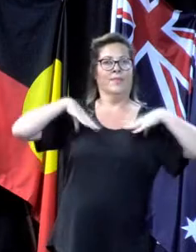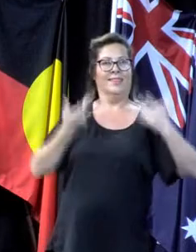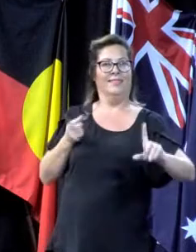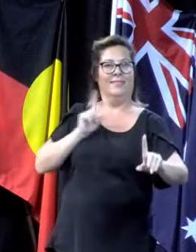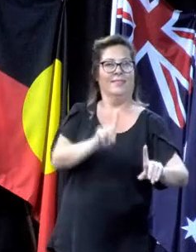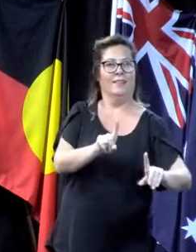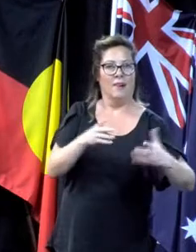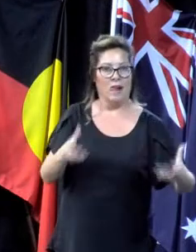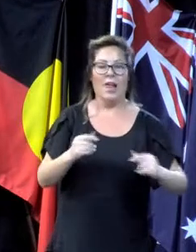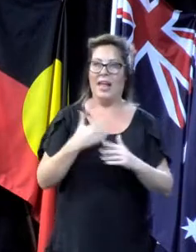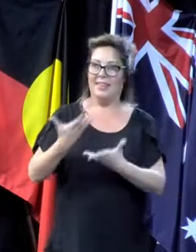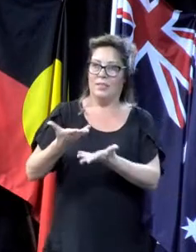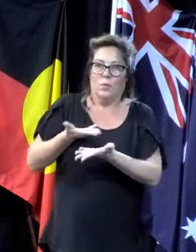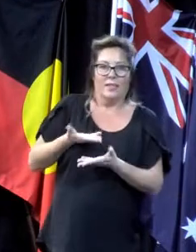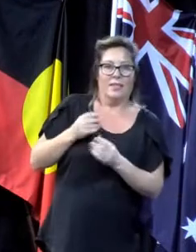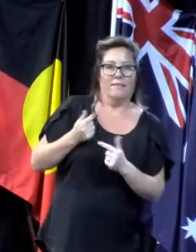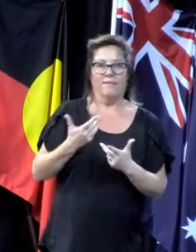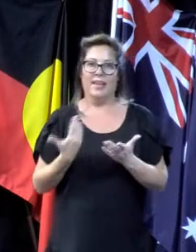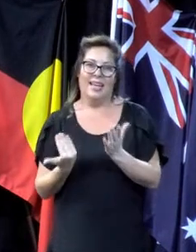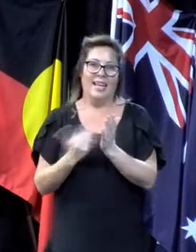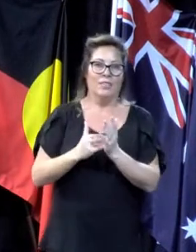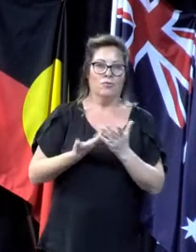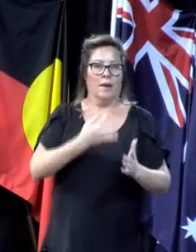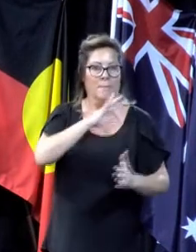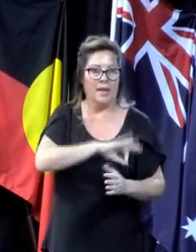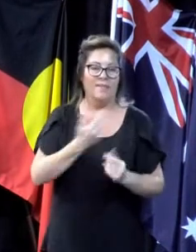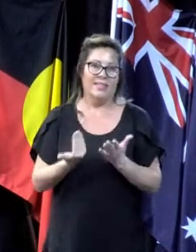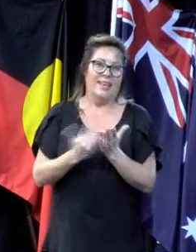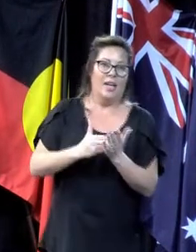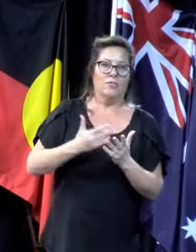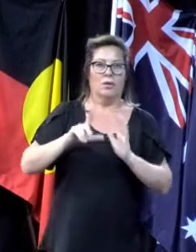for meetings and development of resources for students who have disabilities.